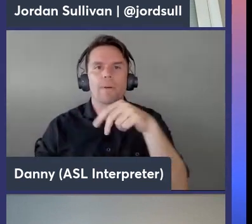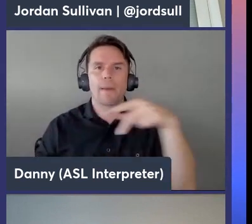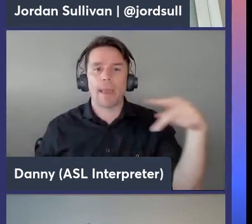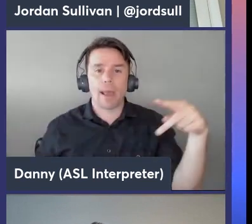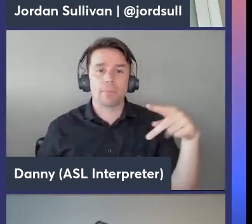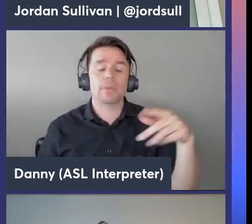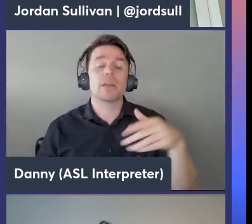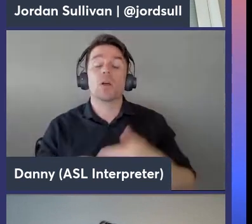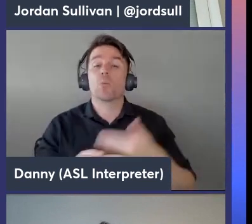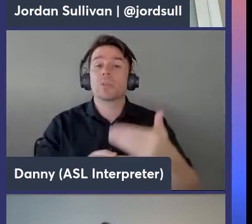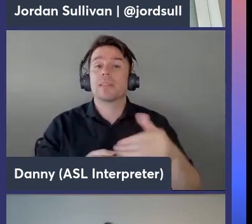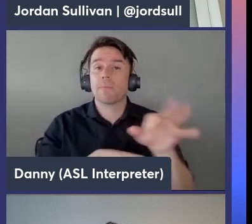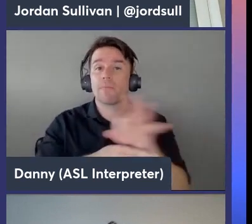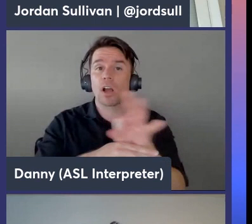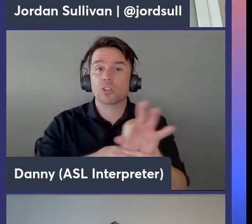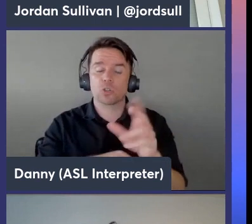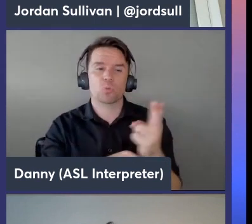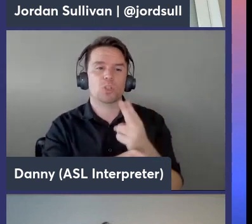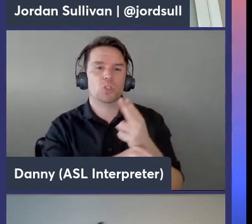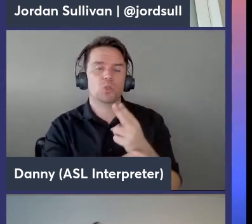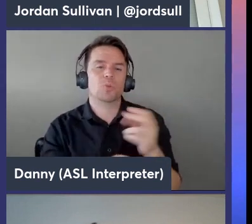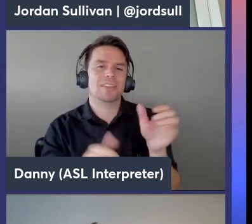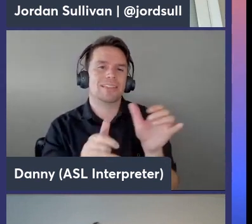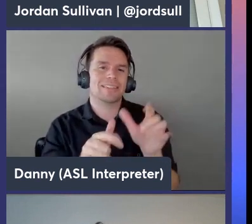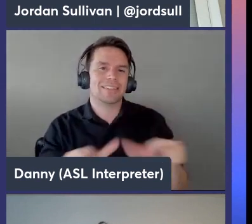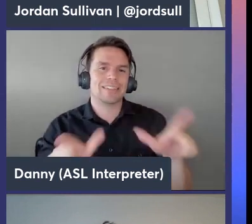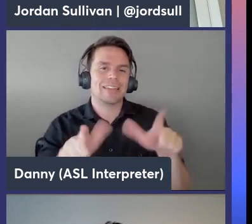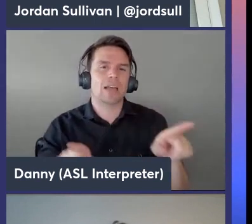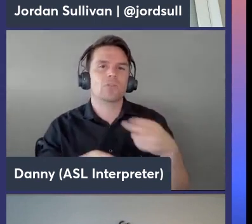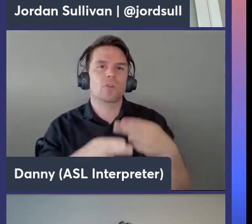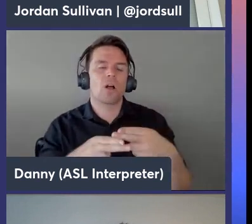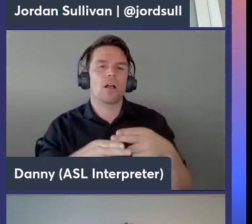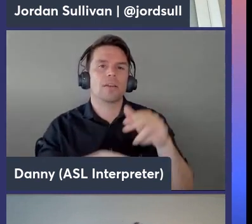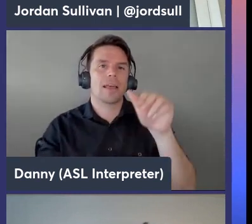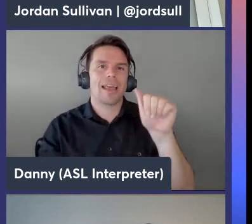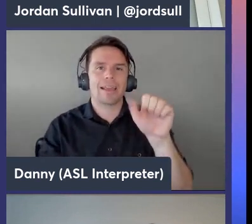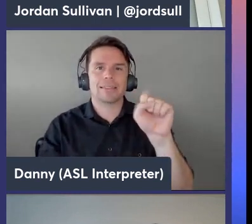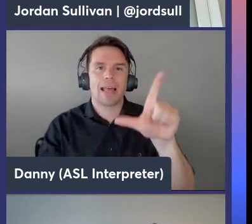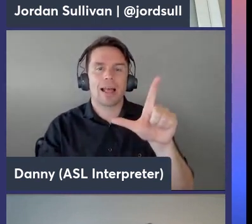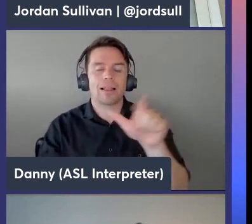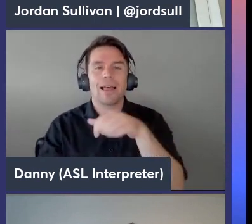using a syntax called Amazon States Language, or ASL. We'll call it ASL.